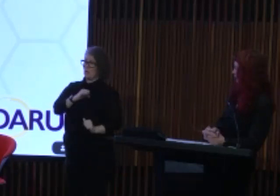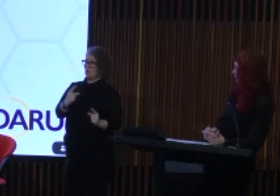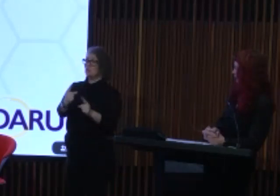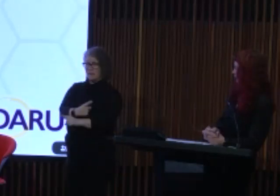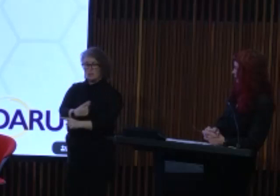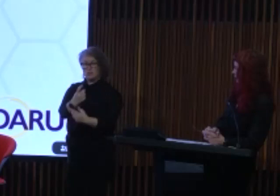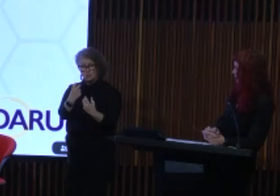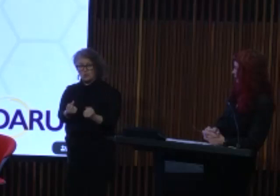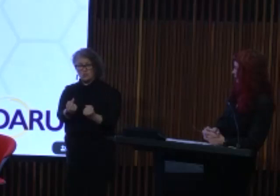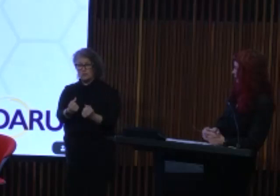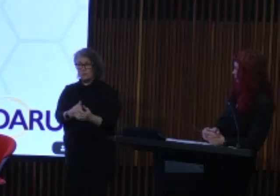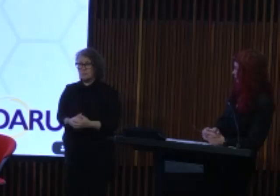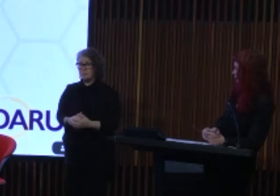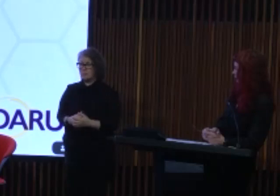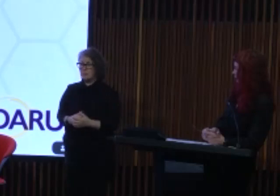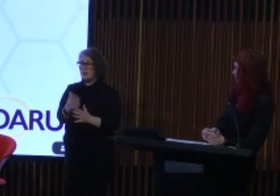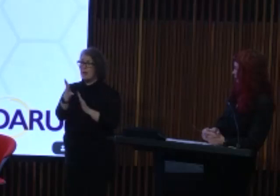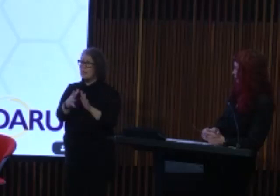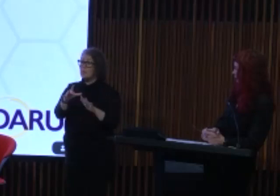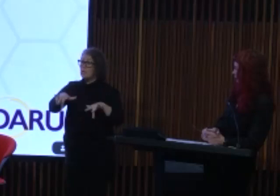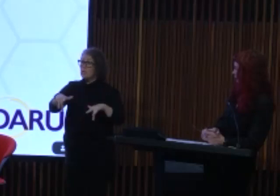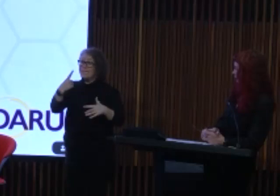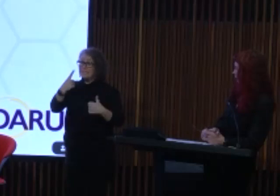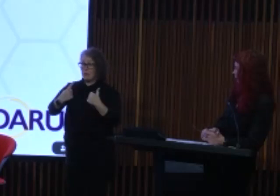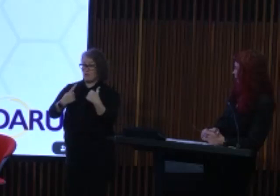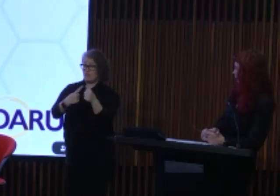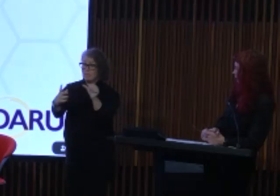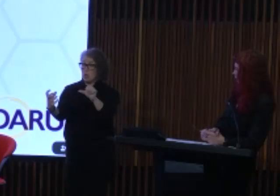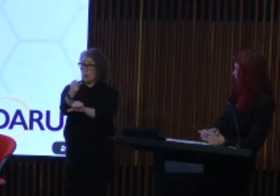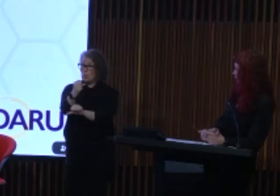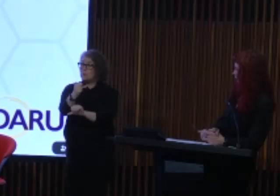in the sector. So even though we're not seeing results. We're not really seeing pathways